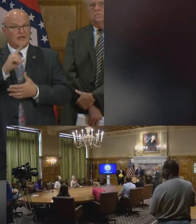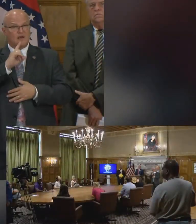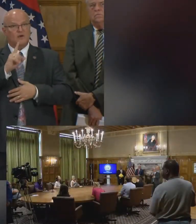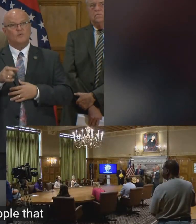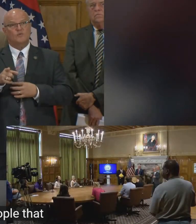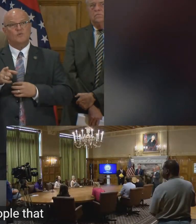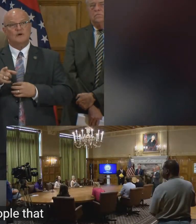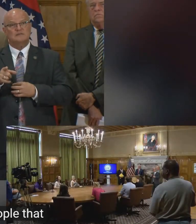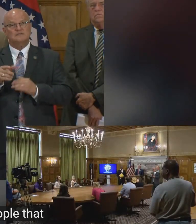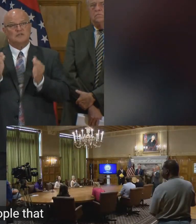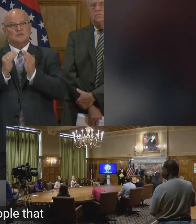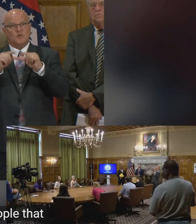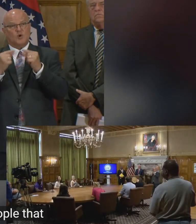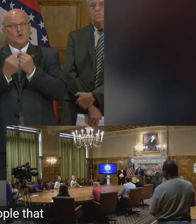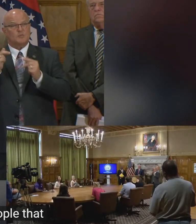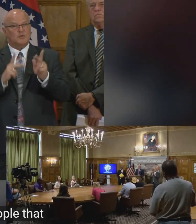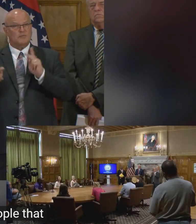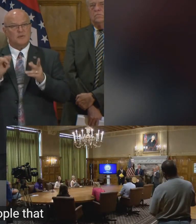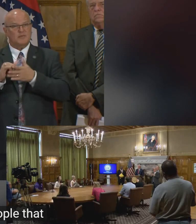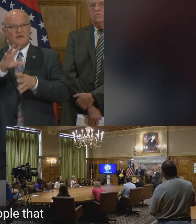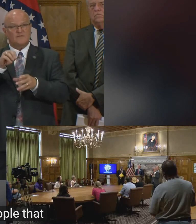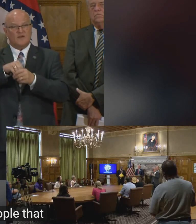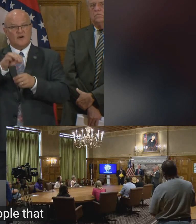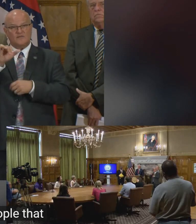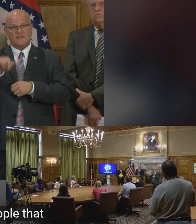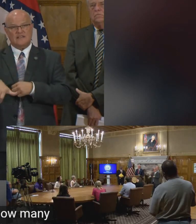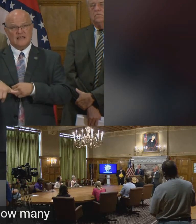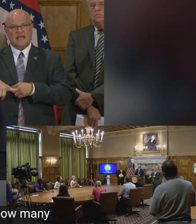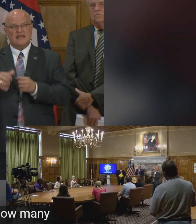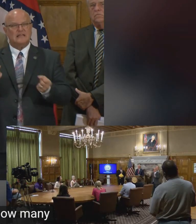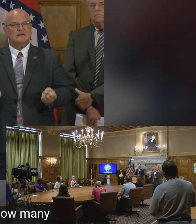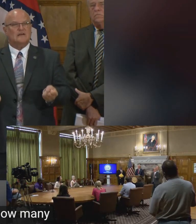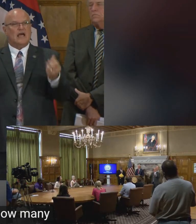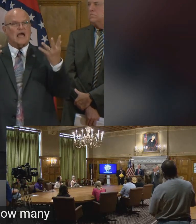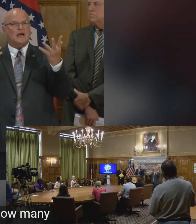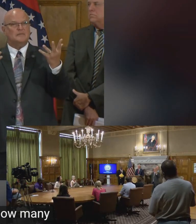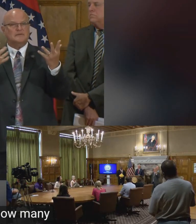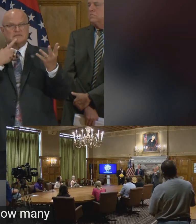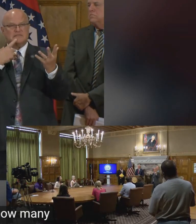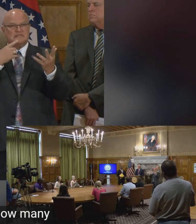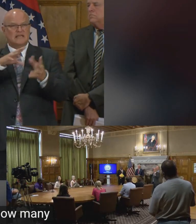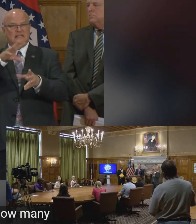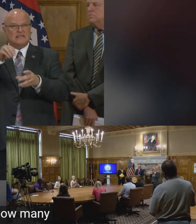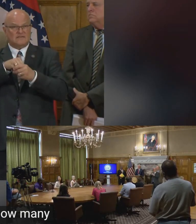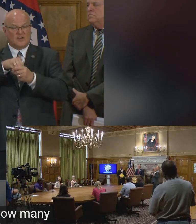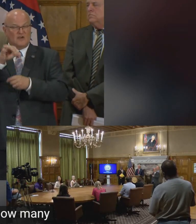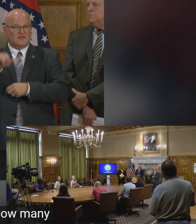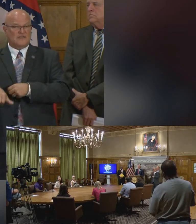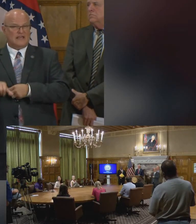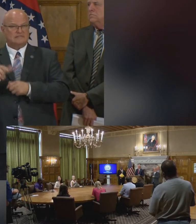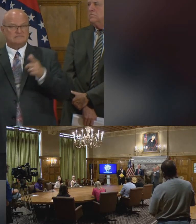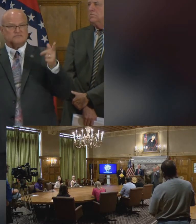group of people that were involved in that? And how many would you say that were involved in all those shootings?